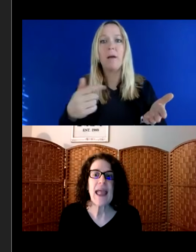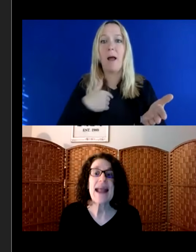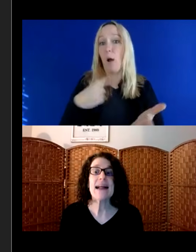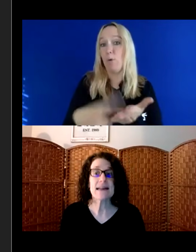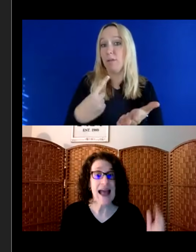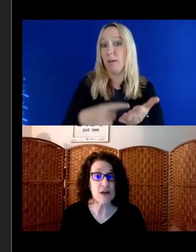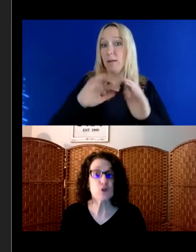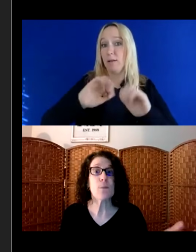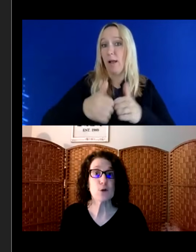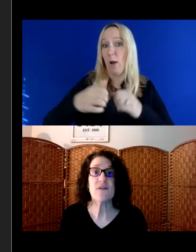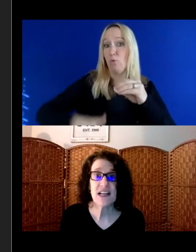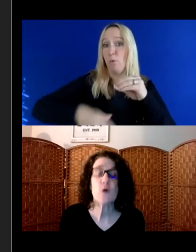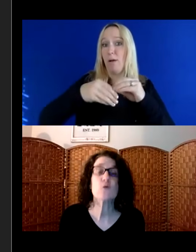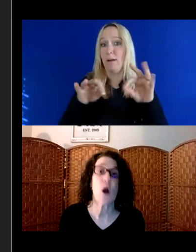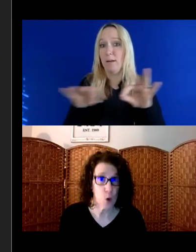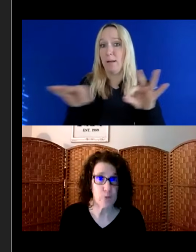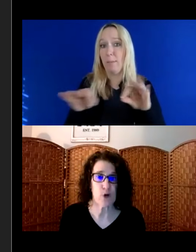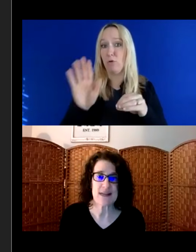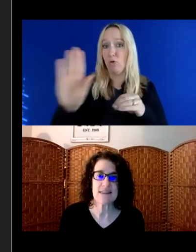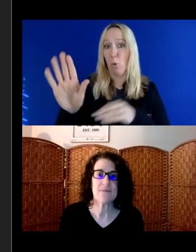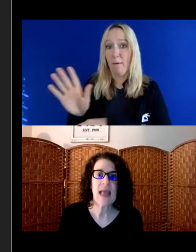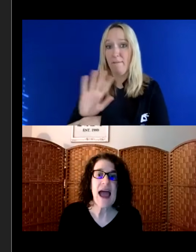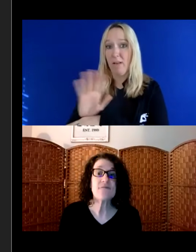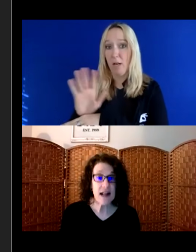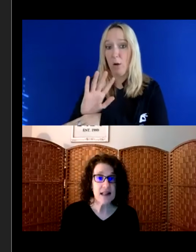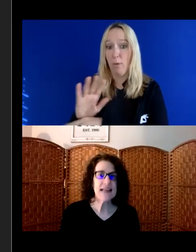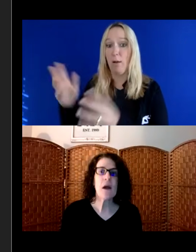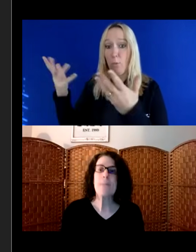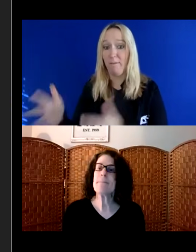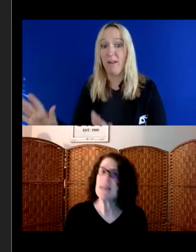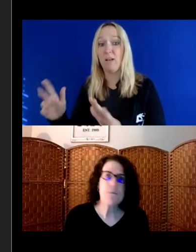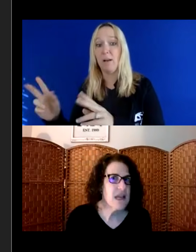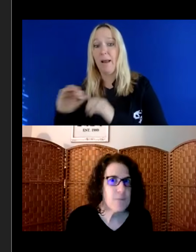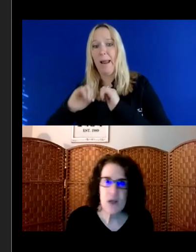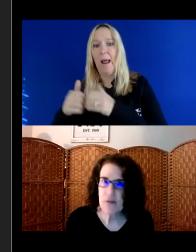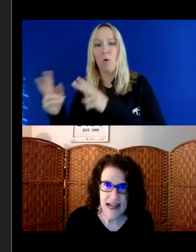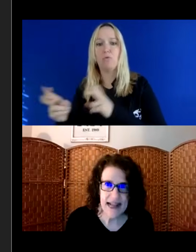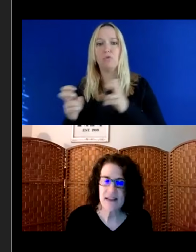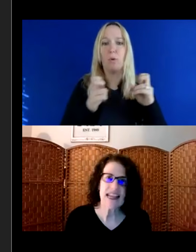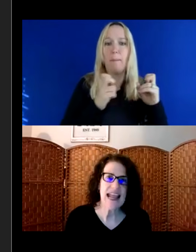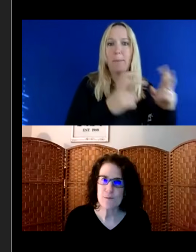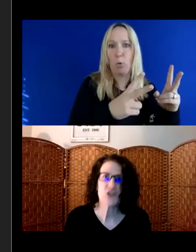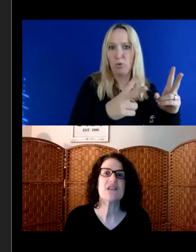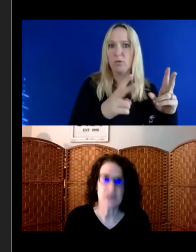And how to post the videos on WordPress. And finally, many people complain that captions suck.